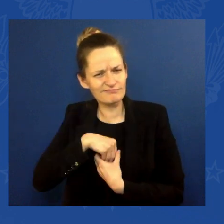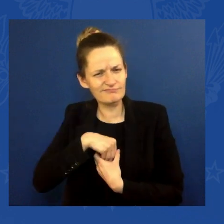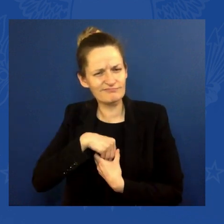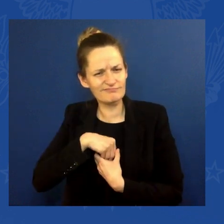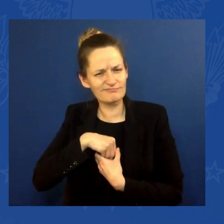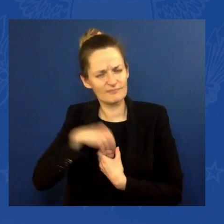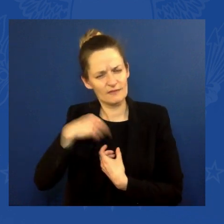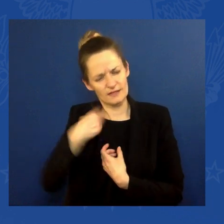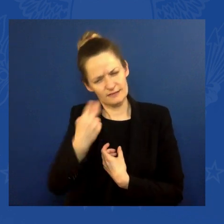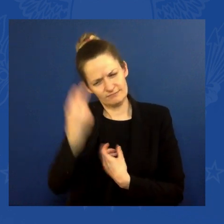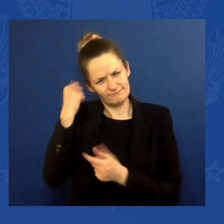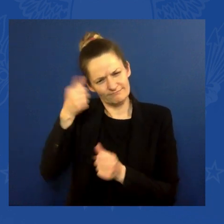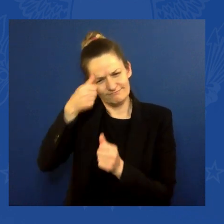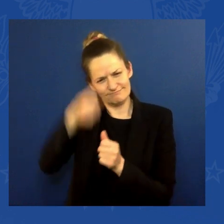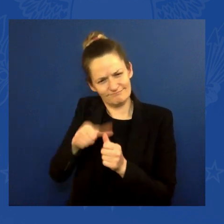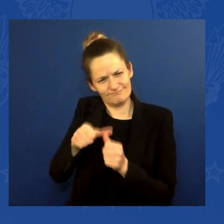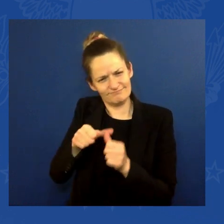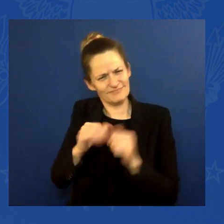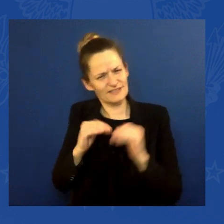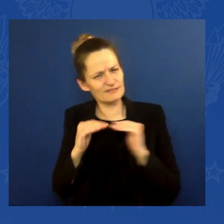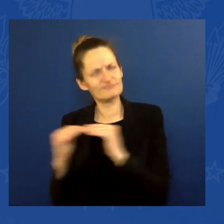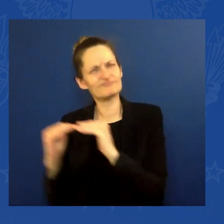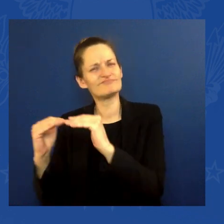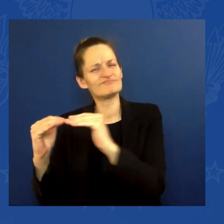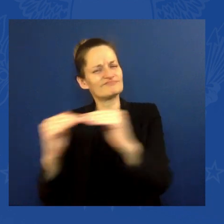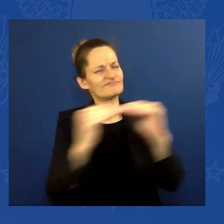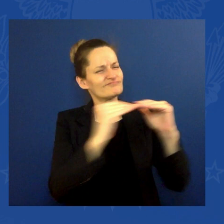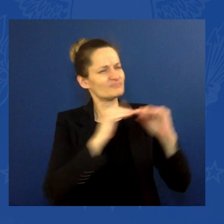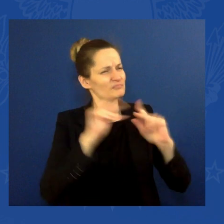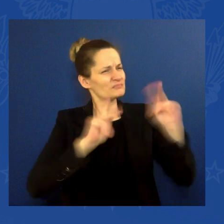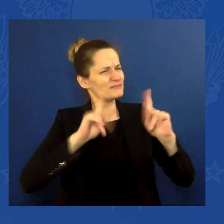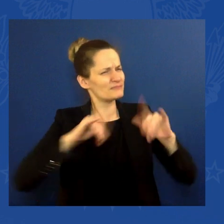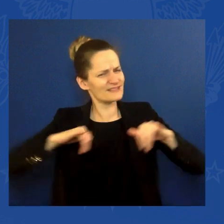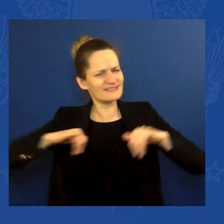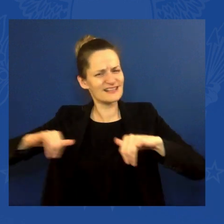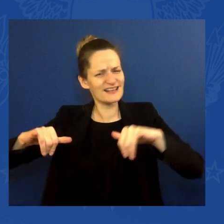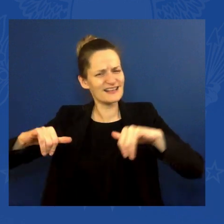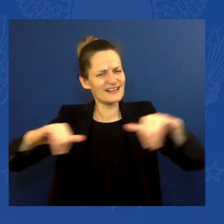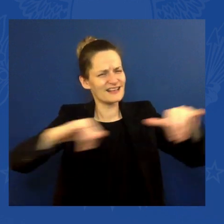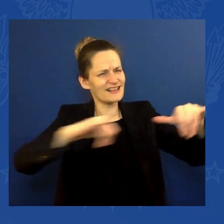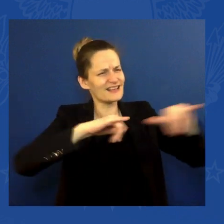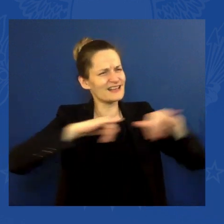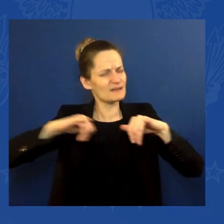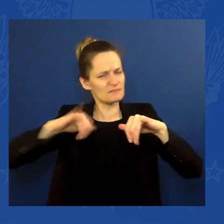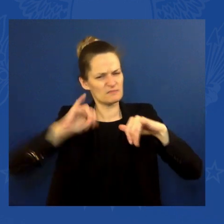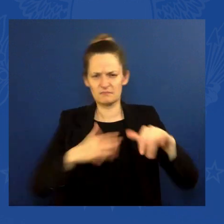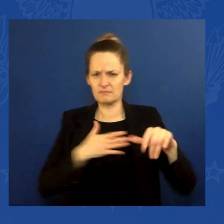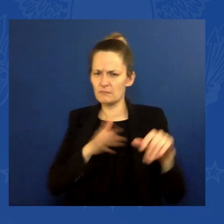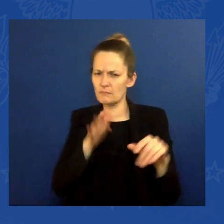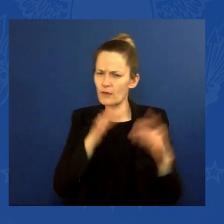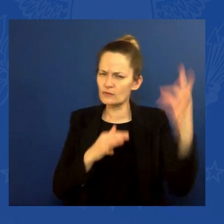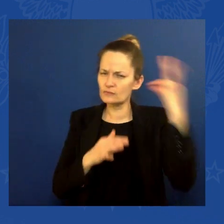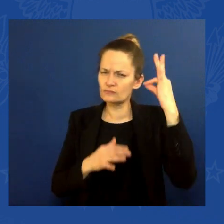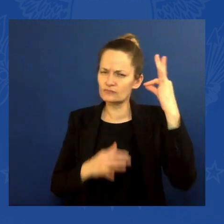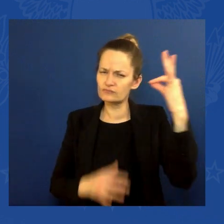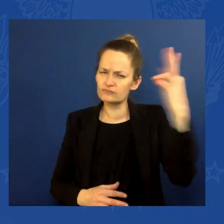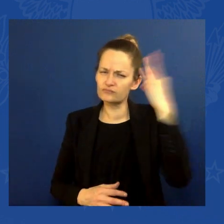That was my mom -- the Speaker has heard me say this before. My mom would say, "Remember, nobody is better than you. And everyone is your equal."